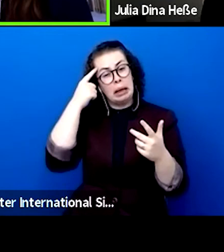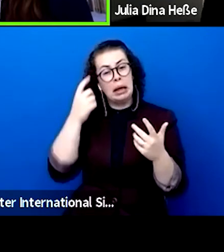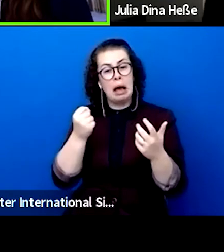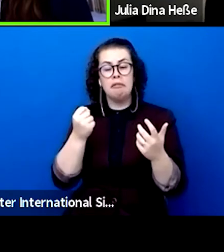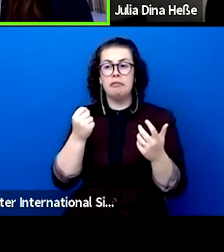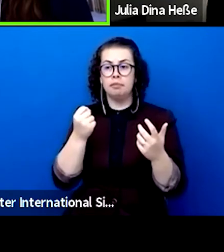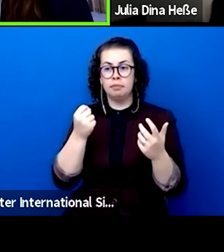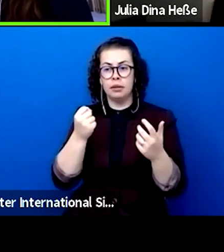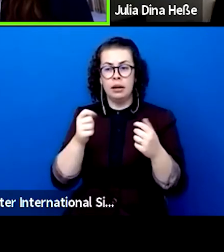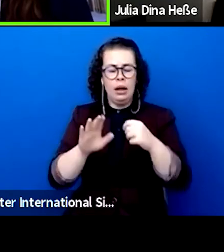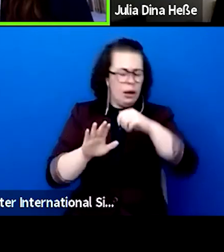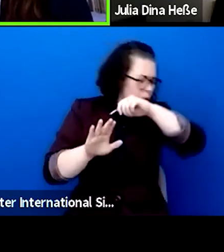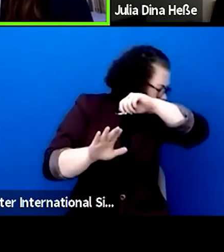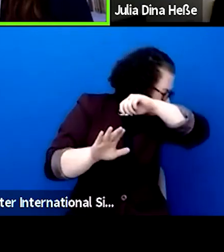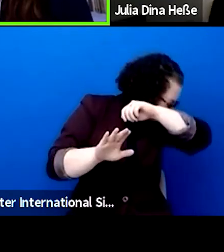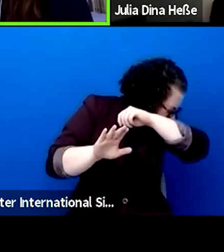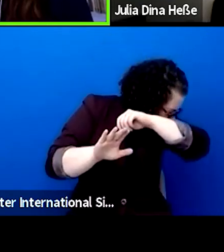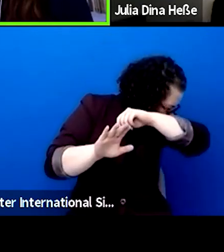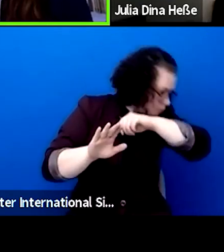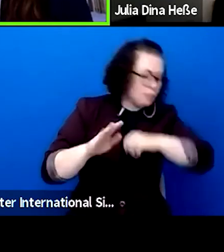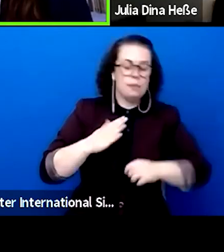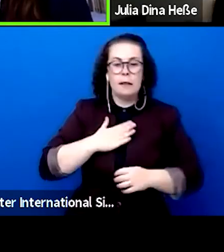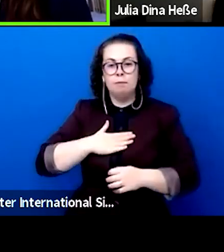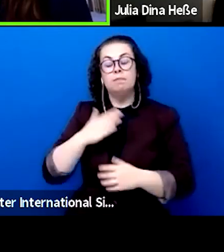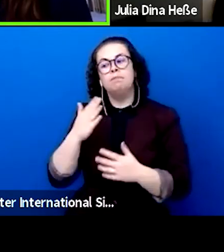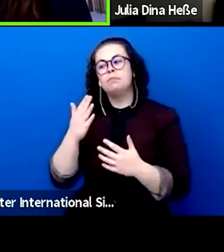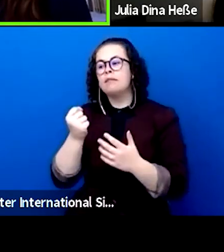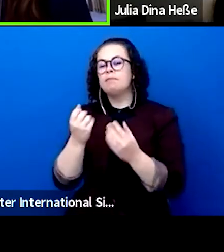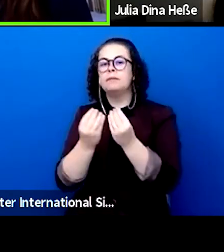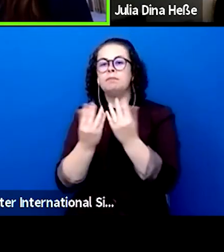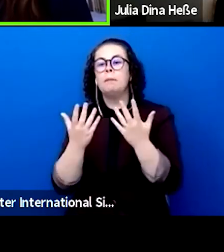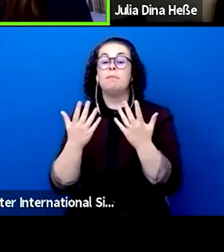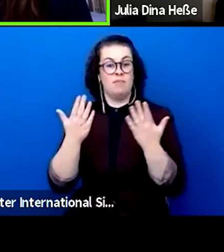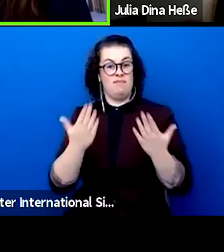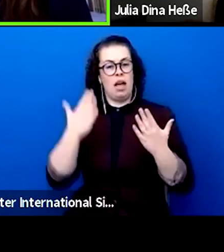within the theatre movement but for example within the Black Lives Matter movement or you know,